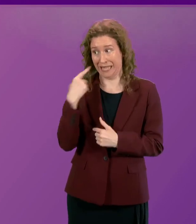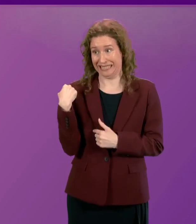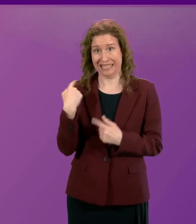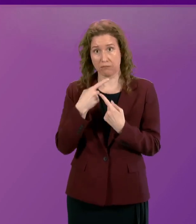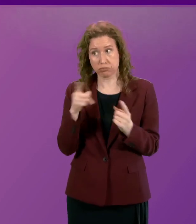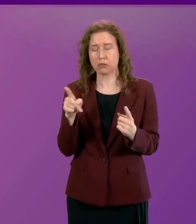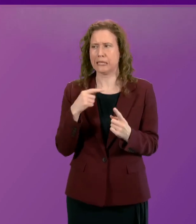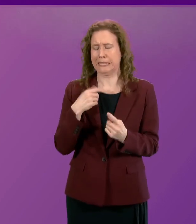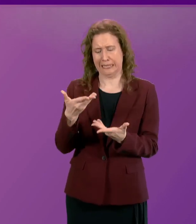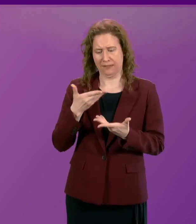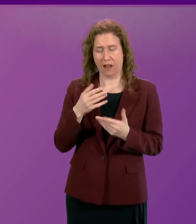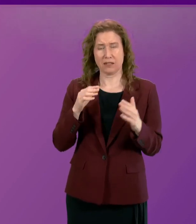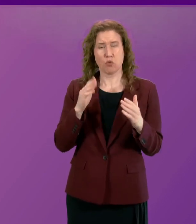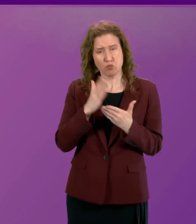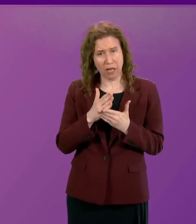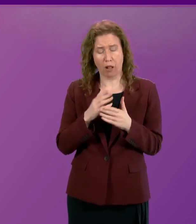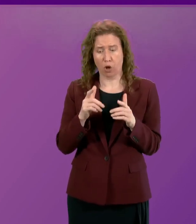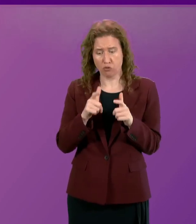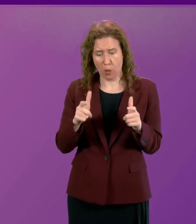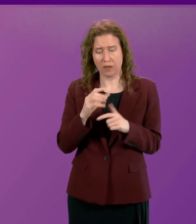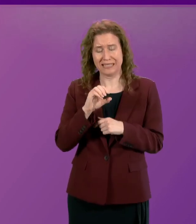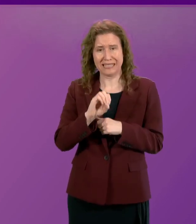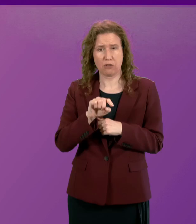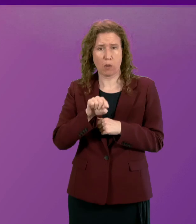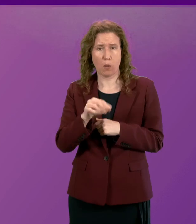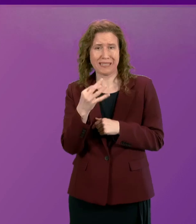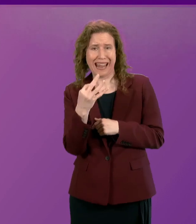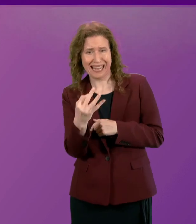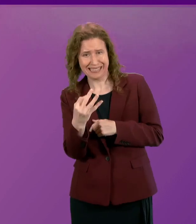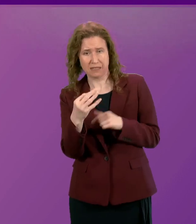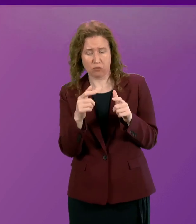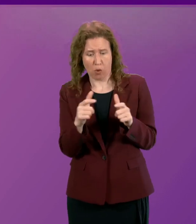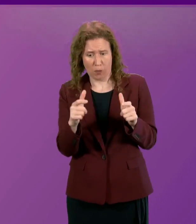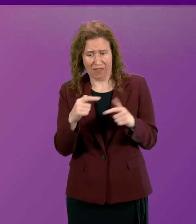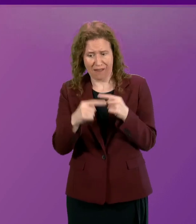growth of 0.8 per cent a year for our overall block grant funding, which is lower than the